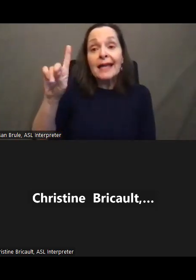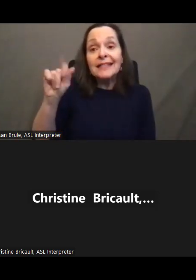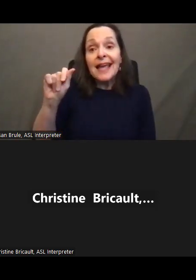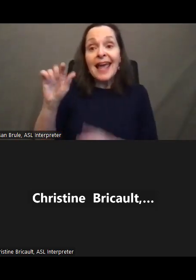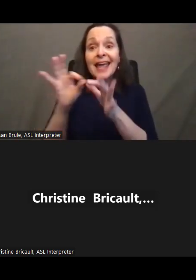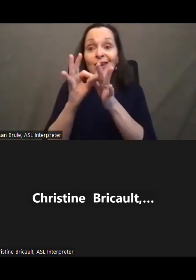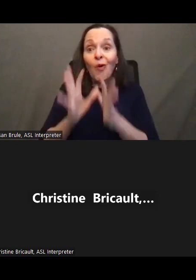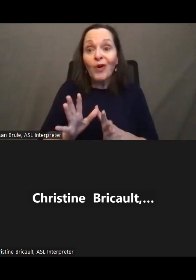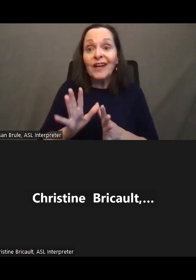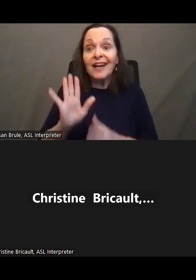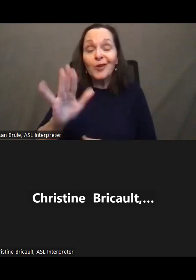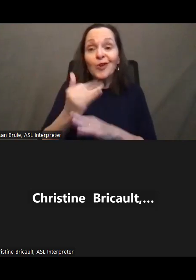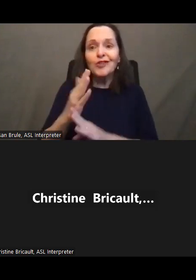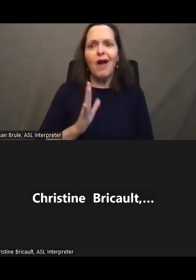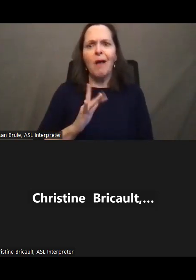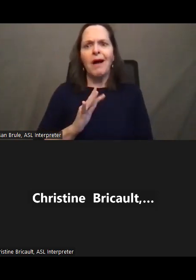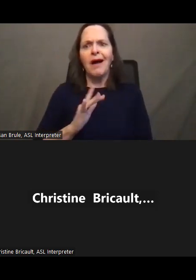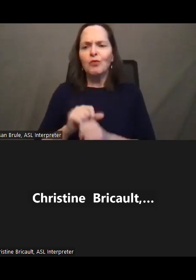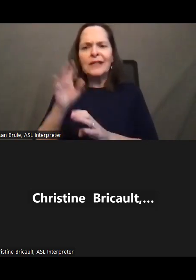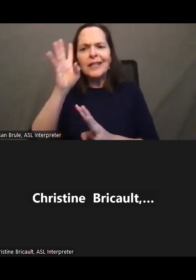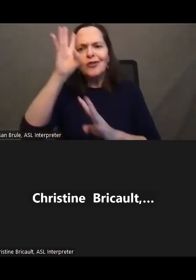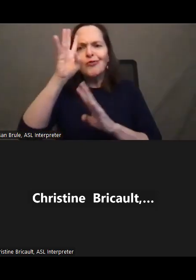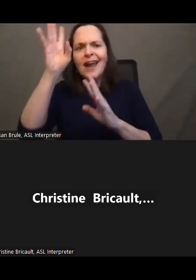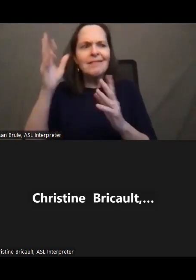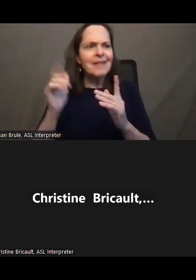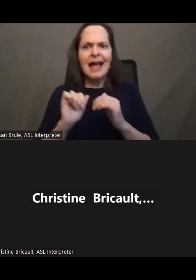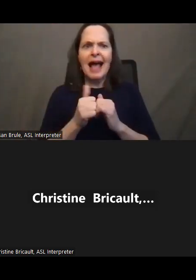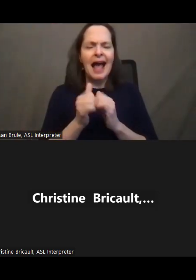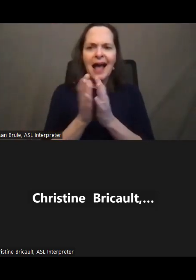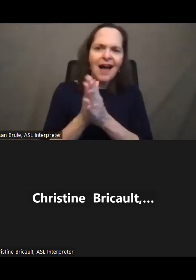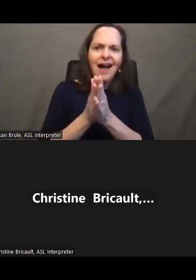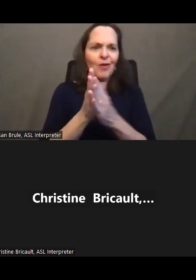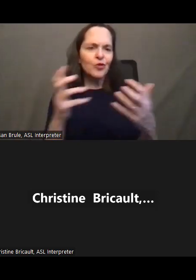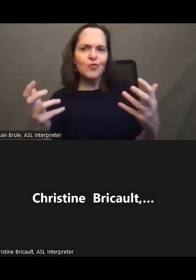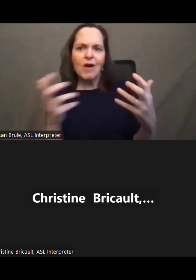You know, accommodations might be auxiliary or communication aids or services.